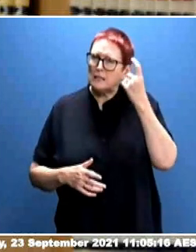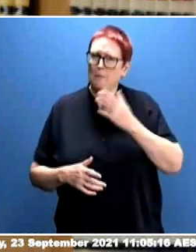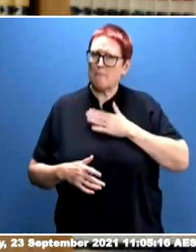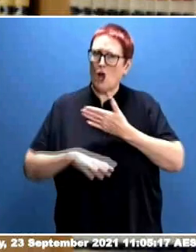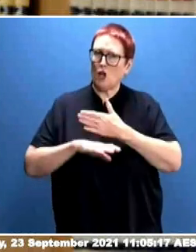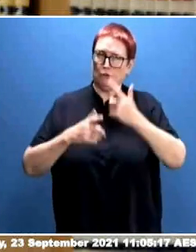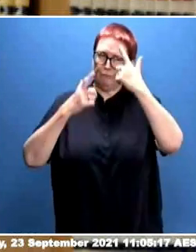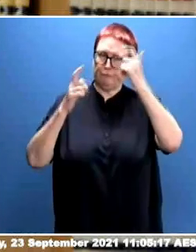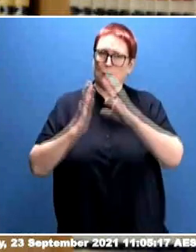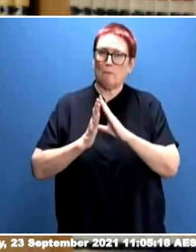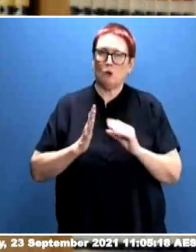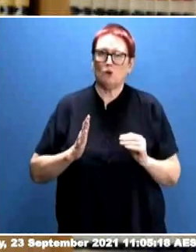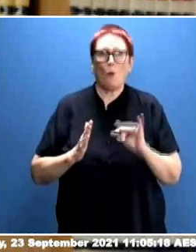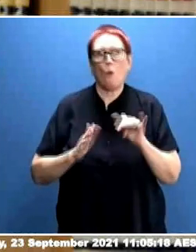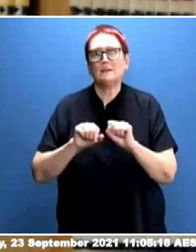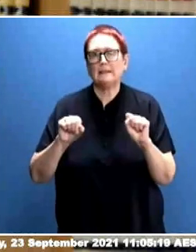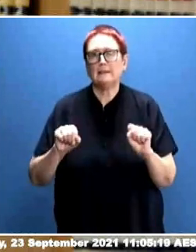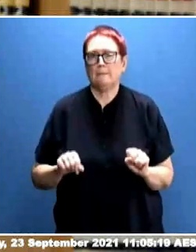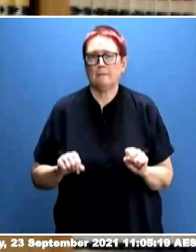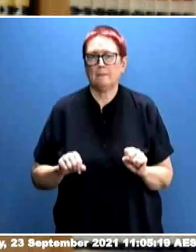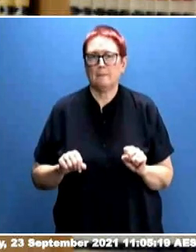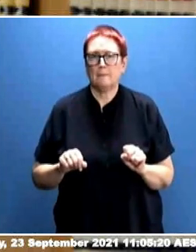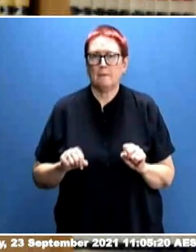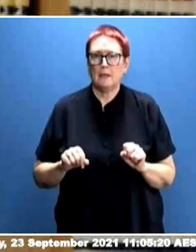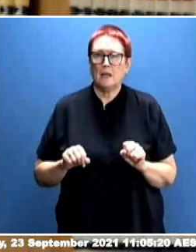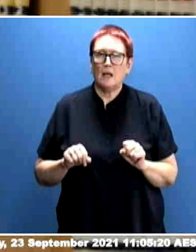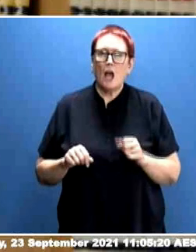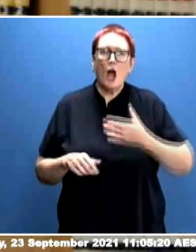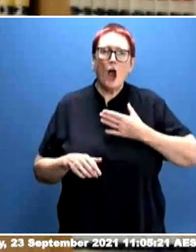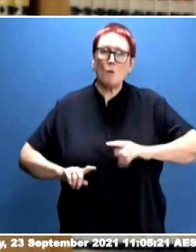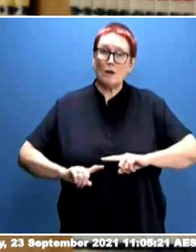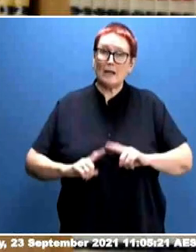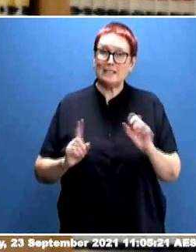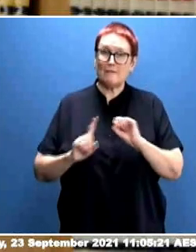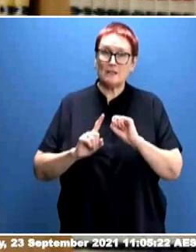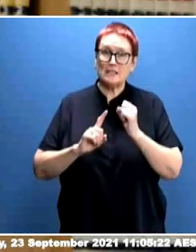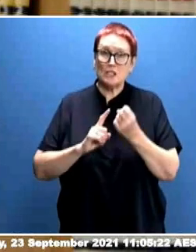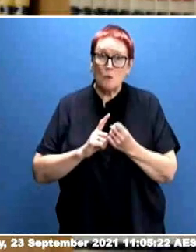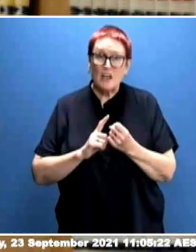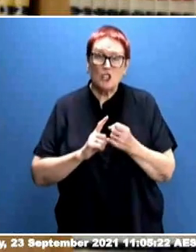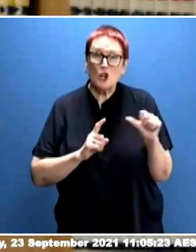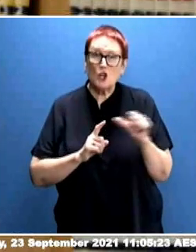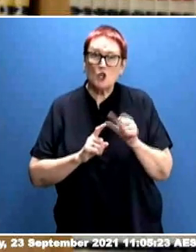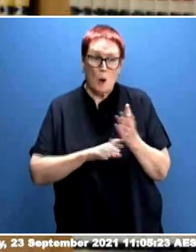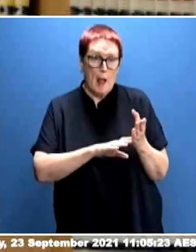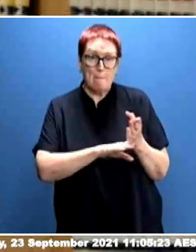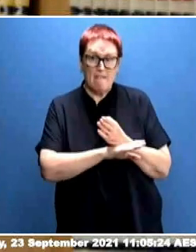if we could be in a situation where children were able to be supported and prevented from getting to this space at all, then that would, of course, be what we all hope for.